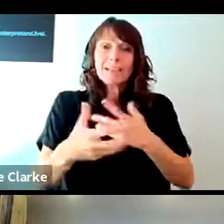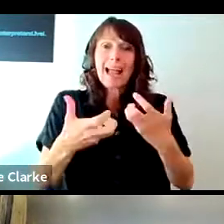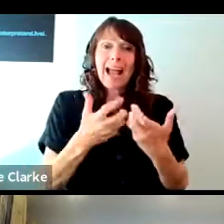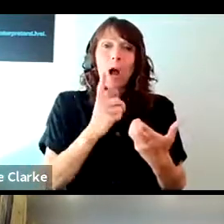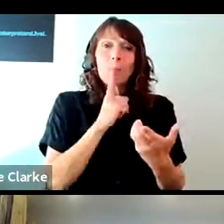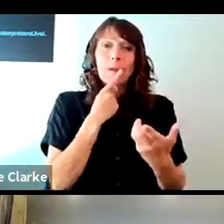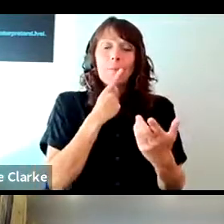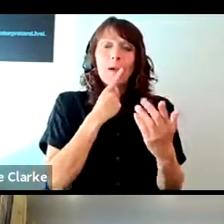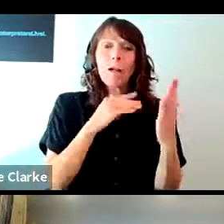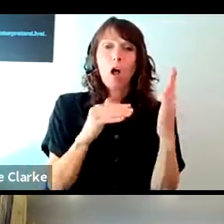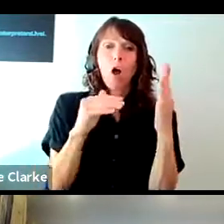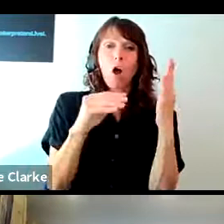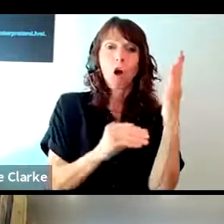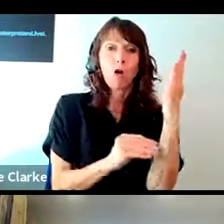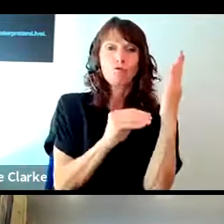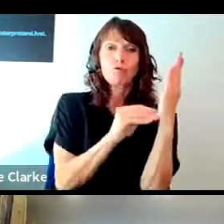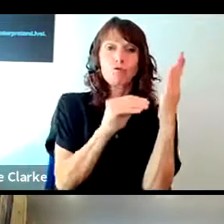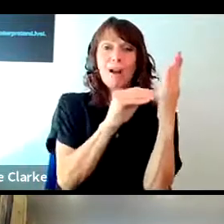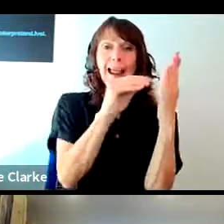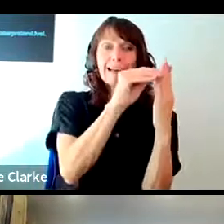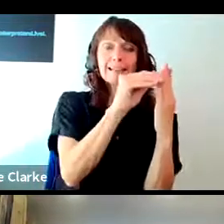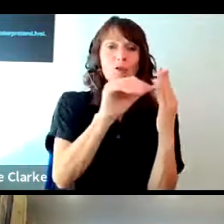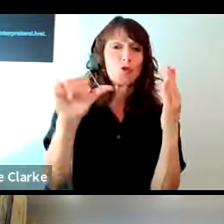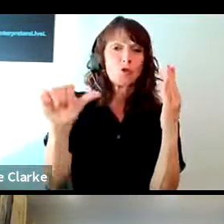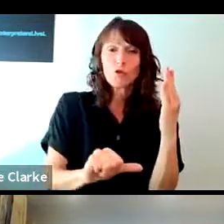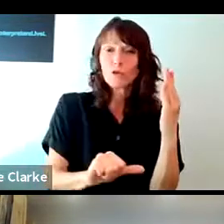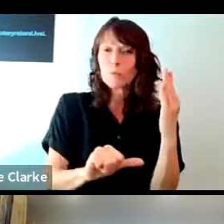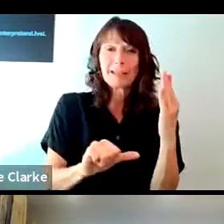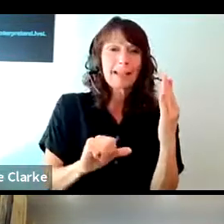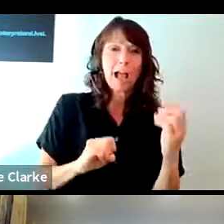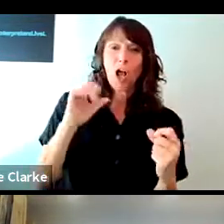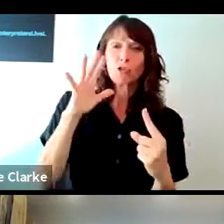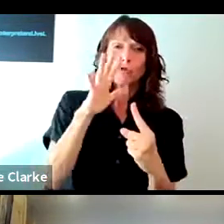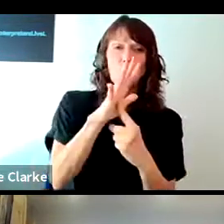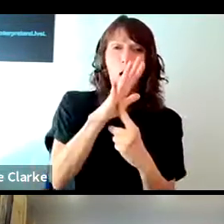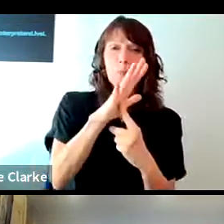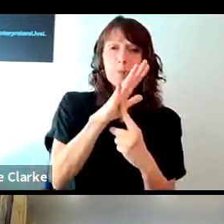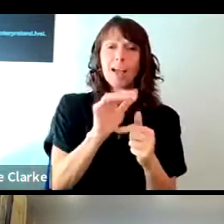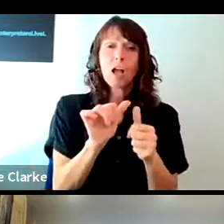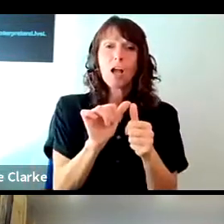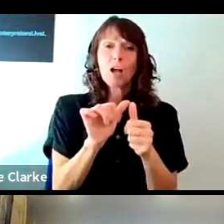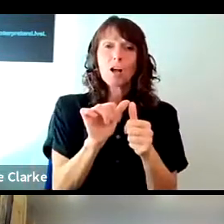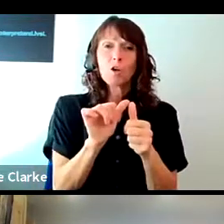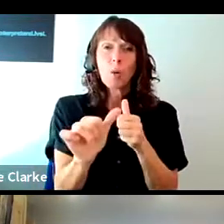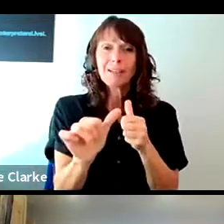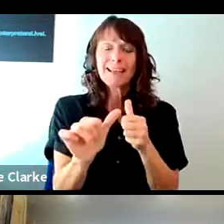There should be no top ranked websites in Google that have anything less than a hundred percent